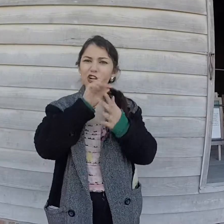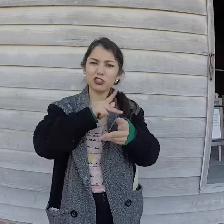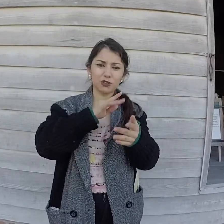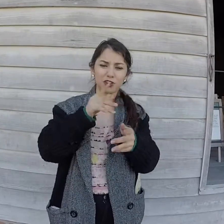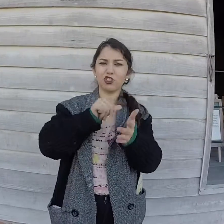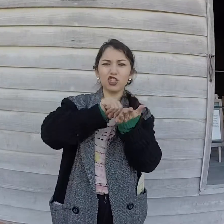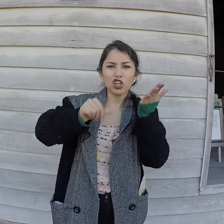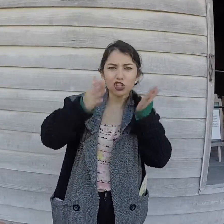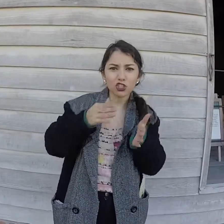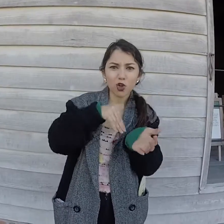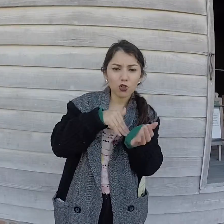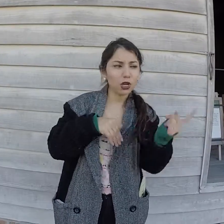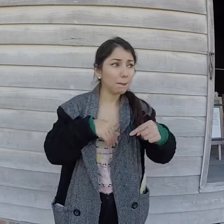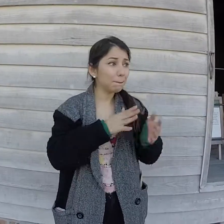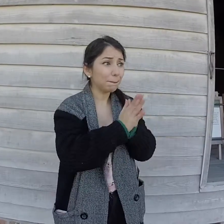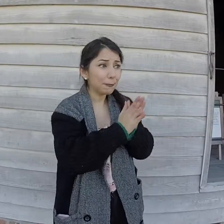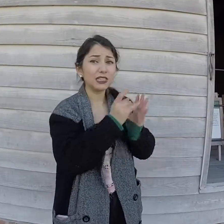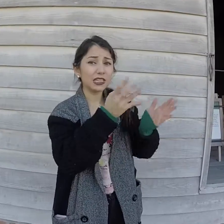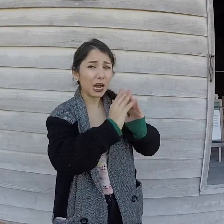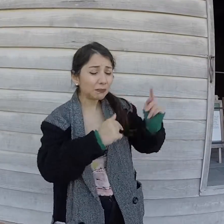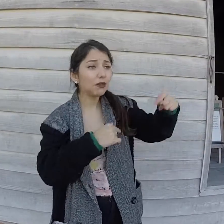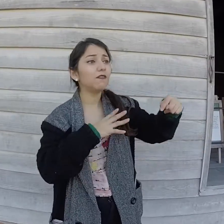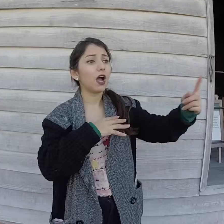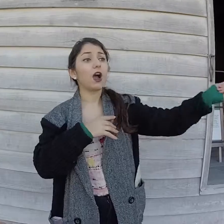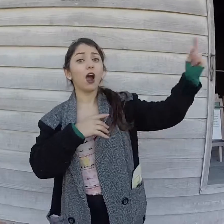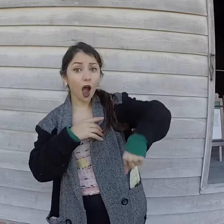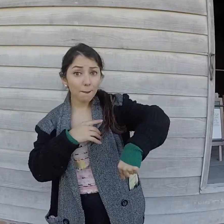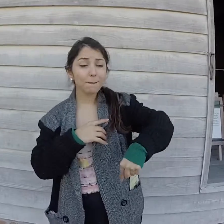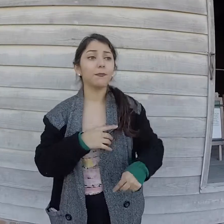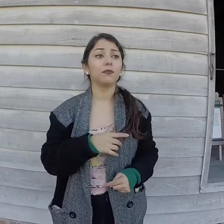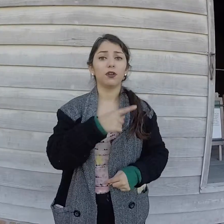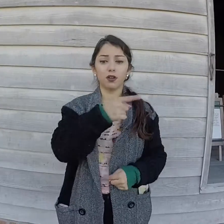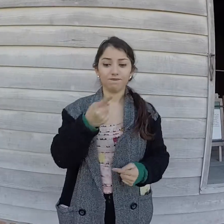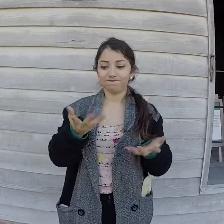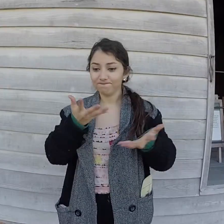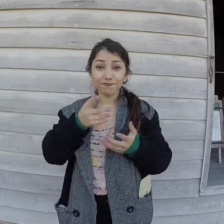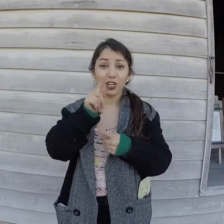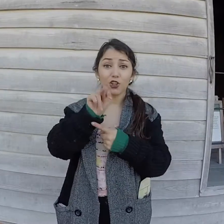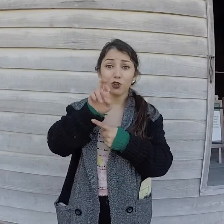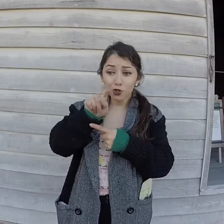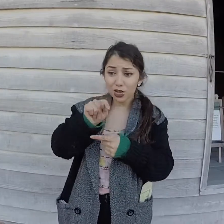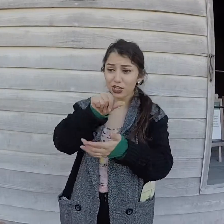He was a special surgeon at the time so they have to ask him to please come Whenever the doctor comes and take a look at the situation